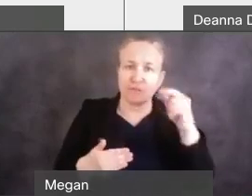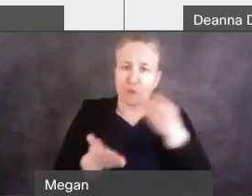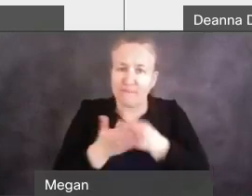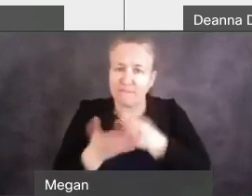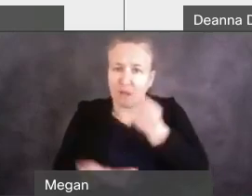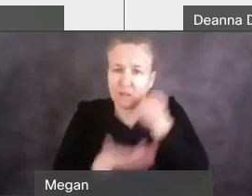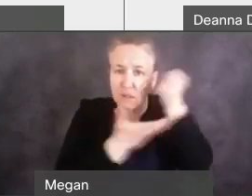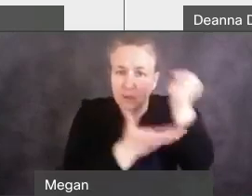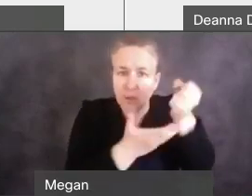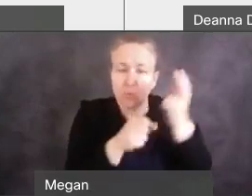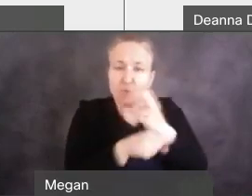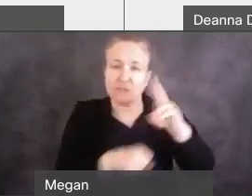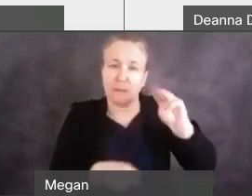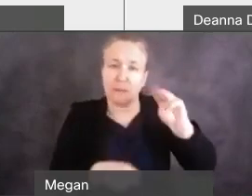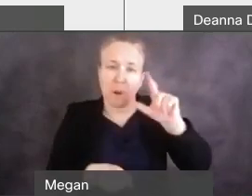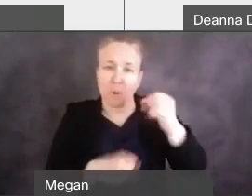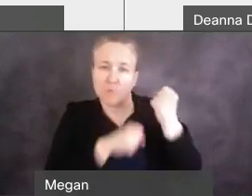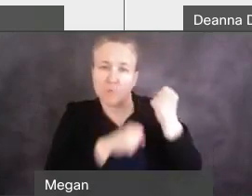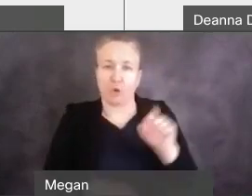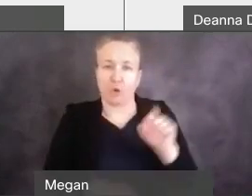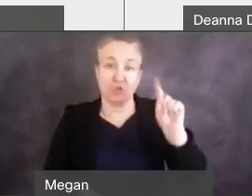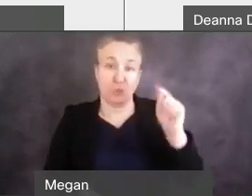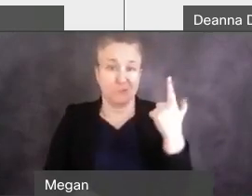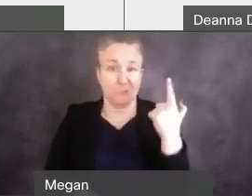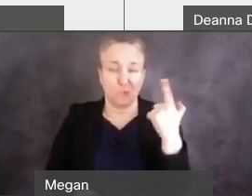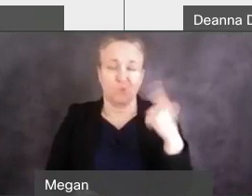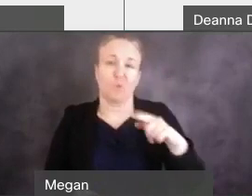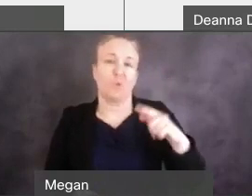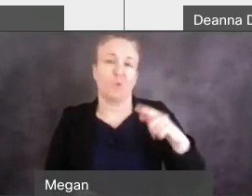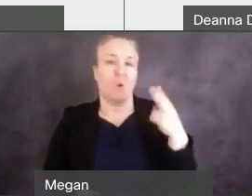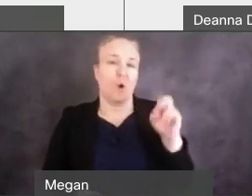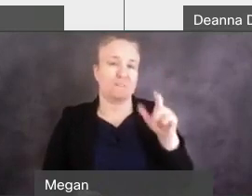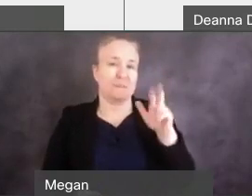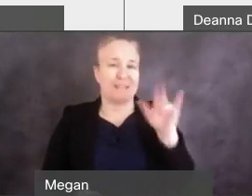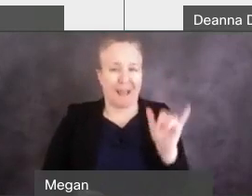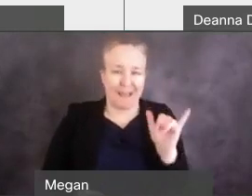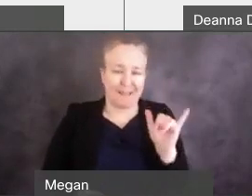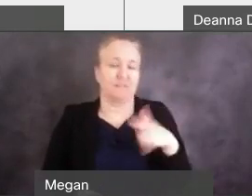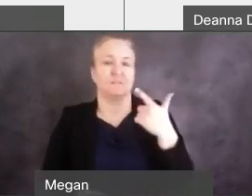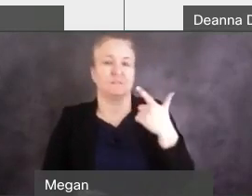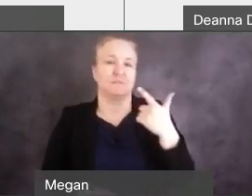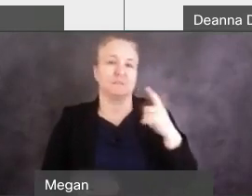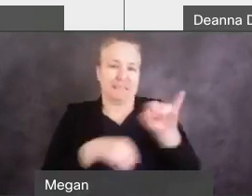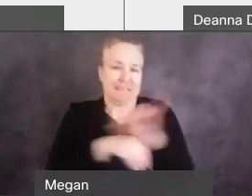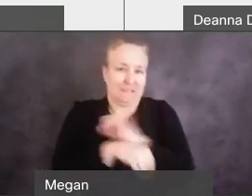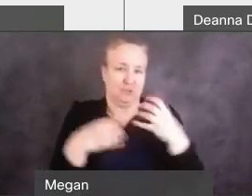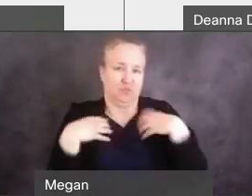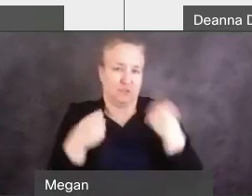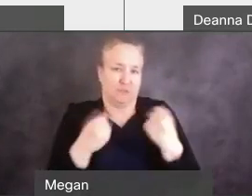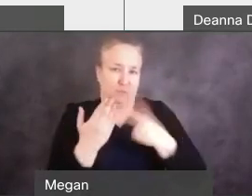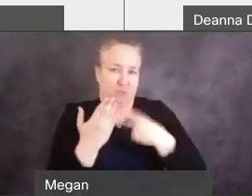the MontcoStrong 2021 Hospitality Industry Recovery Program. Montgomery County has